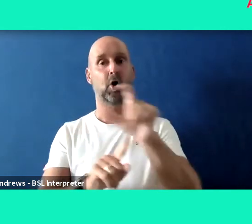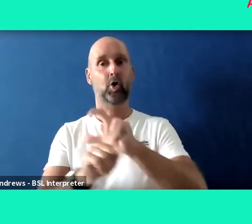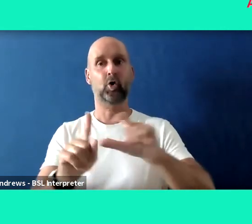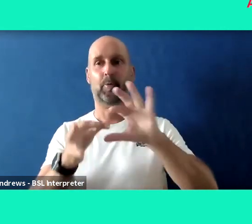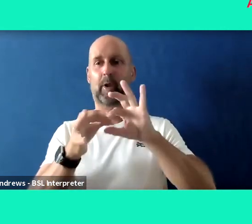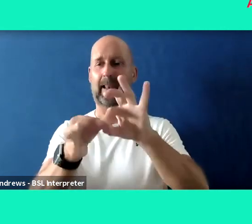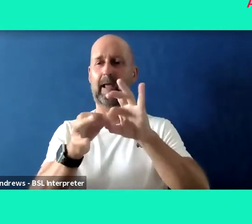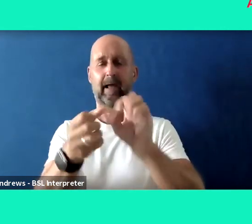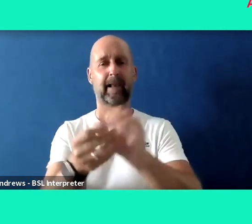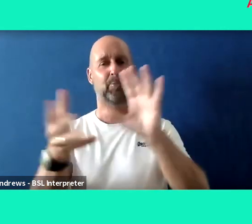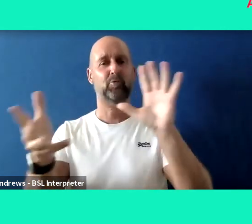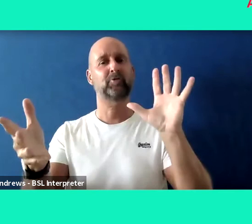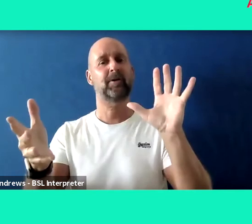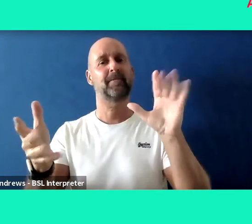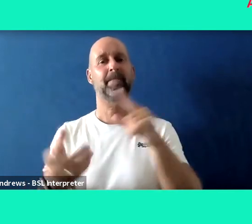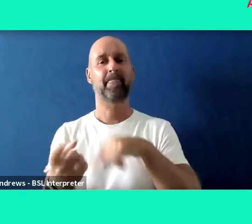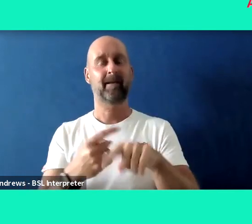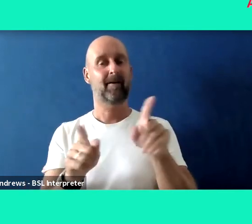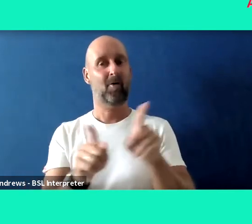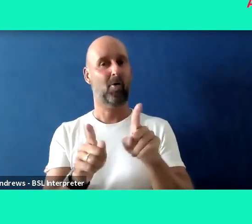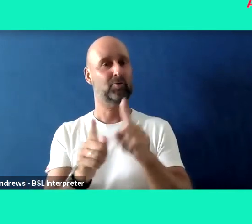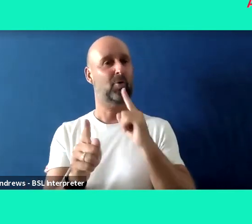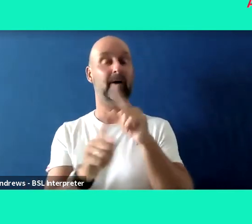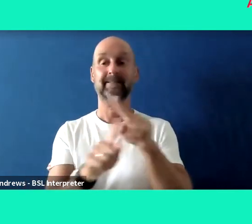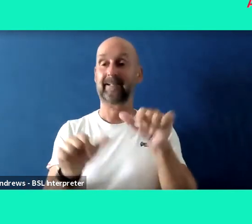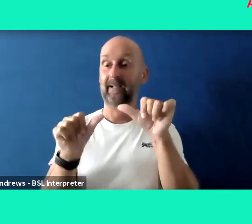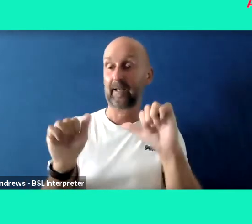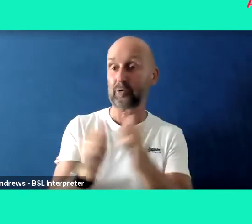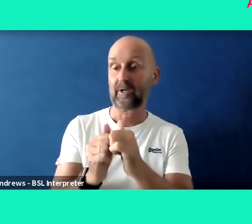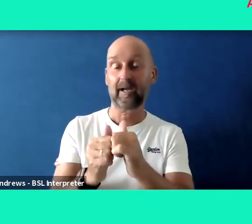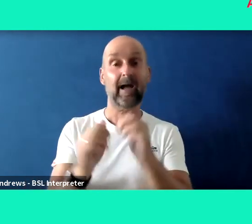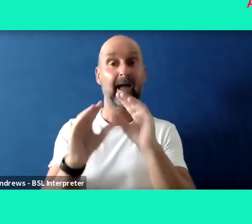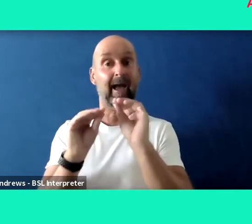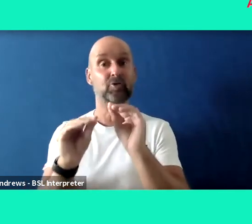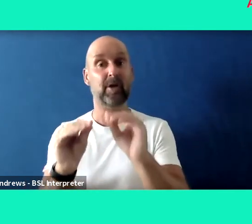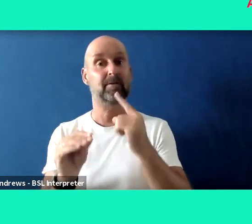A further minimization and de-legitimacy of arts education prompts me to recognise this as a way